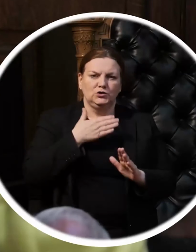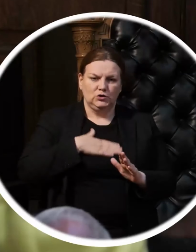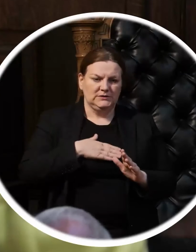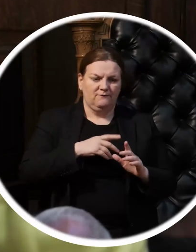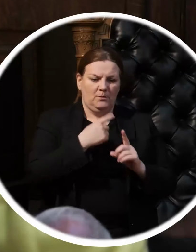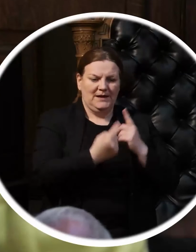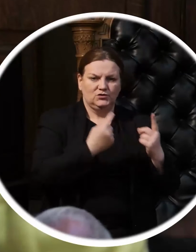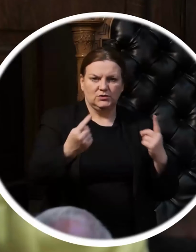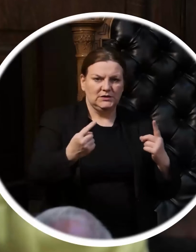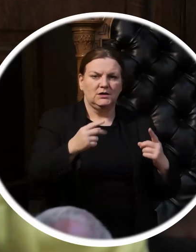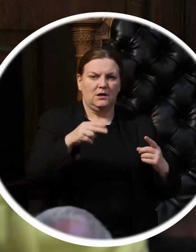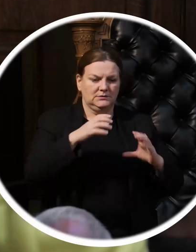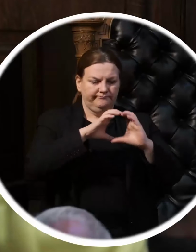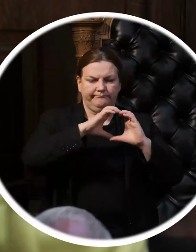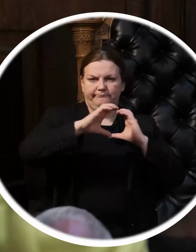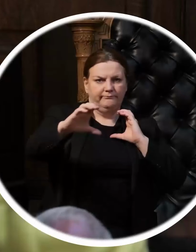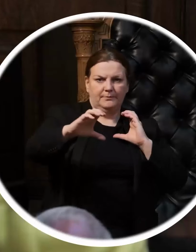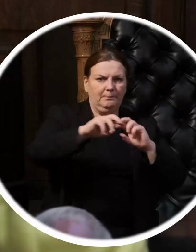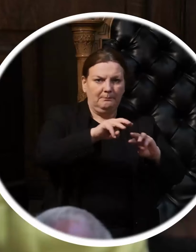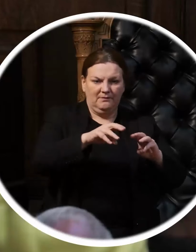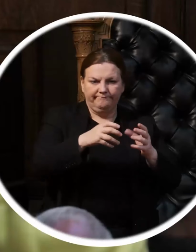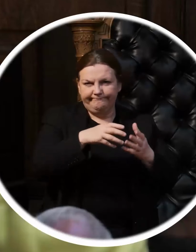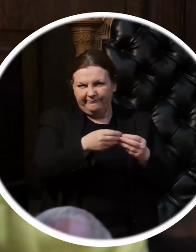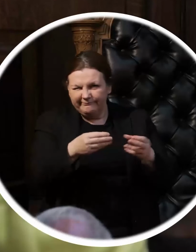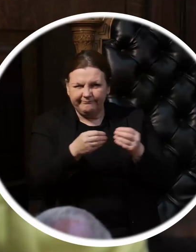passengers rather than freight or goods services.